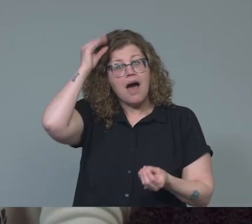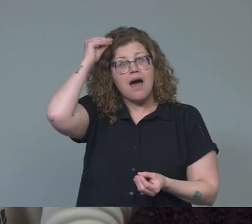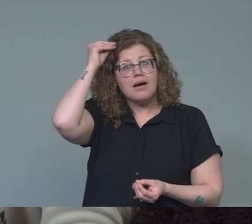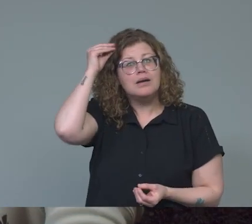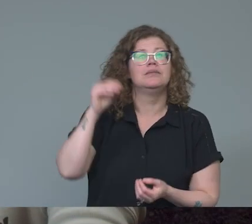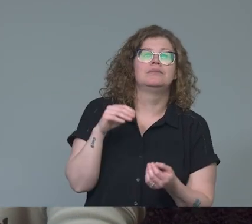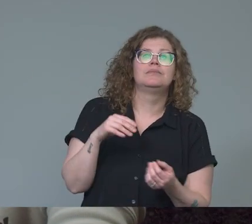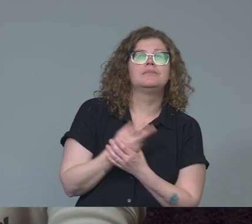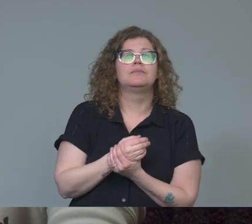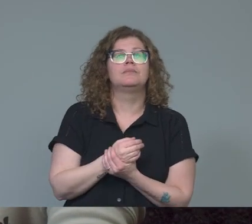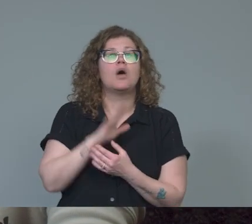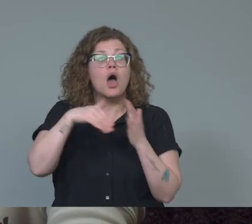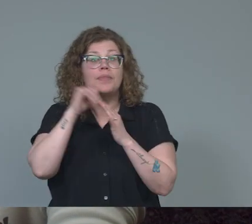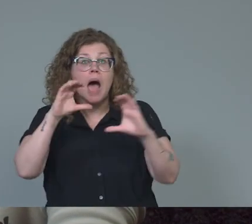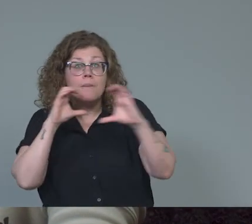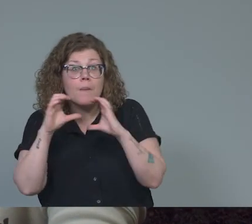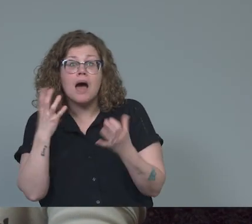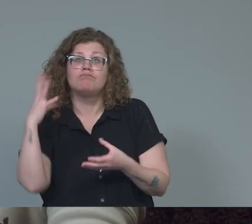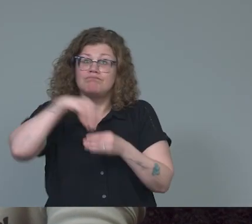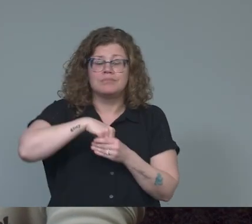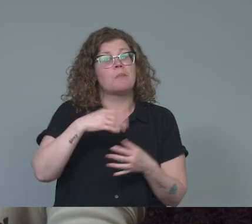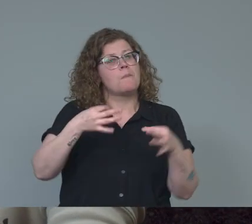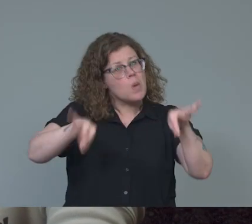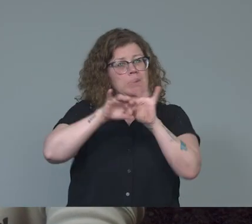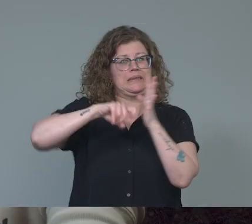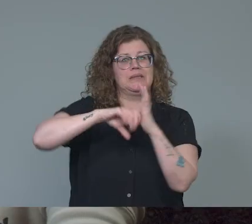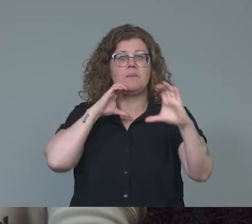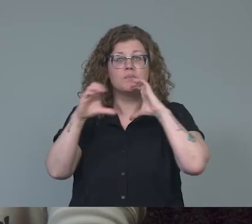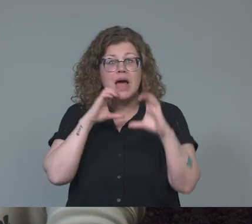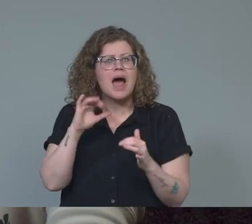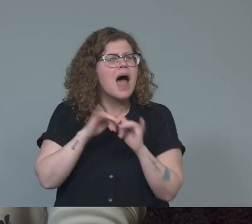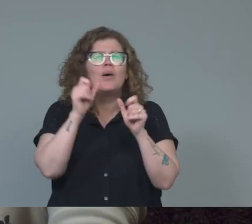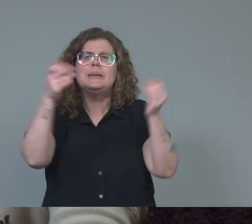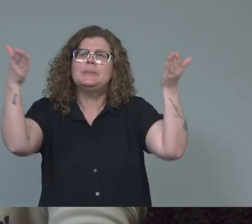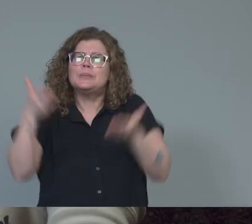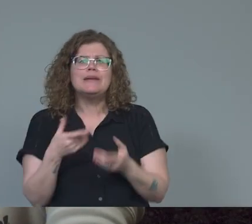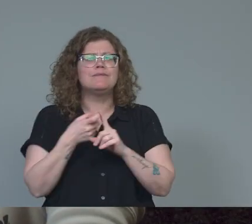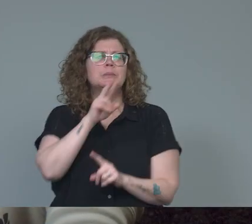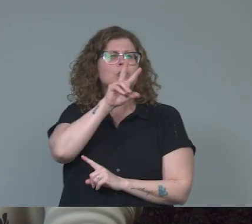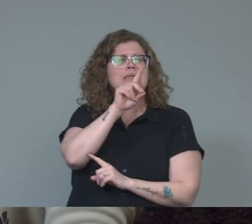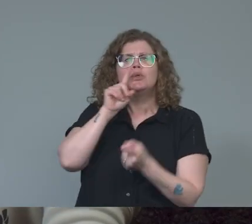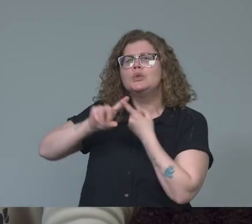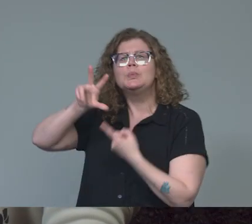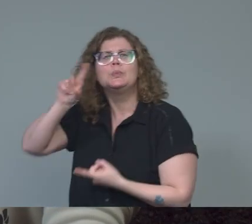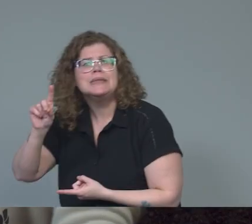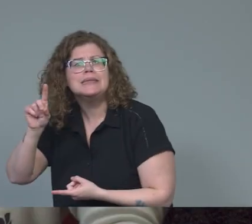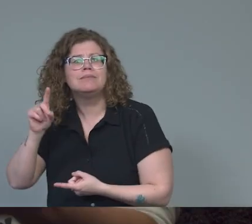what's in your own head. And that's where communication and patience really come to light. And the teams on both sides have to be able to find